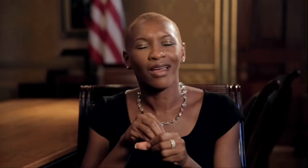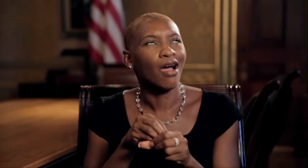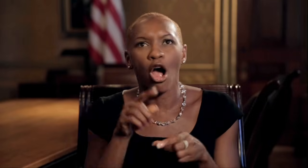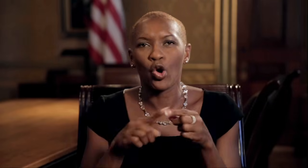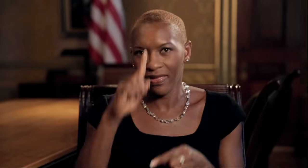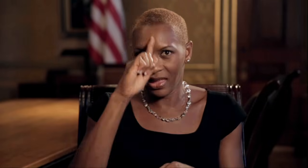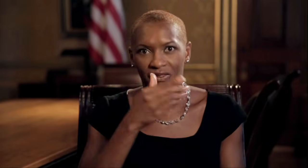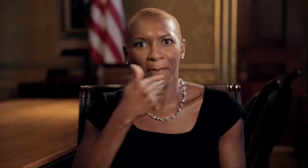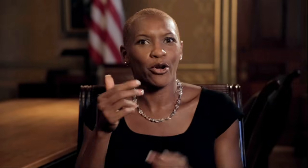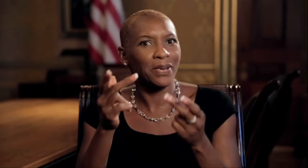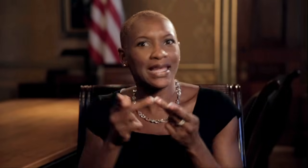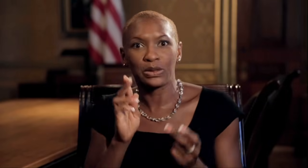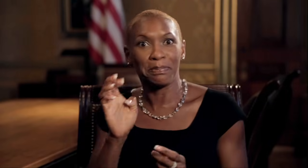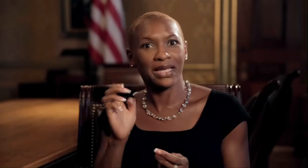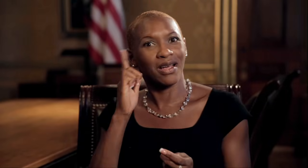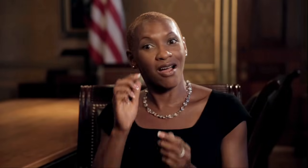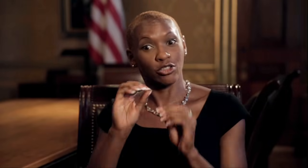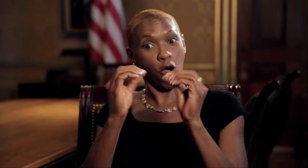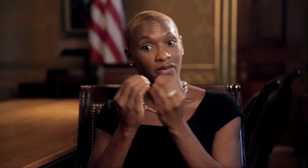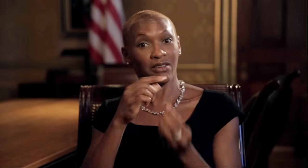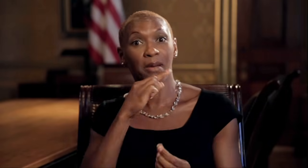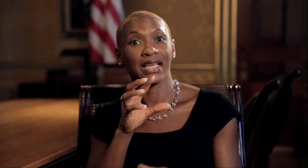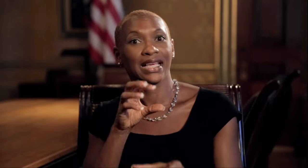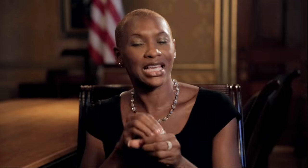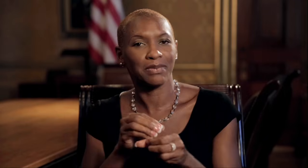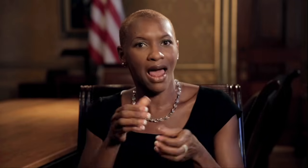I couldn't think of a better place to be because the Office of Public Engagement